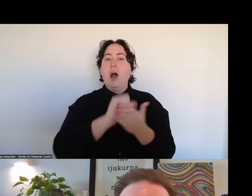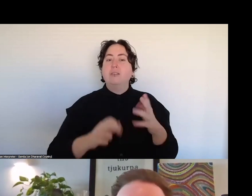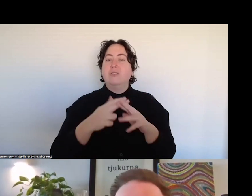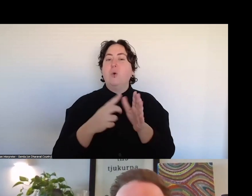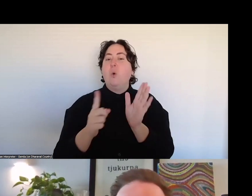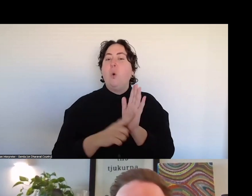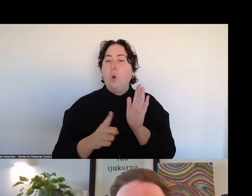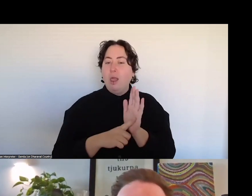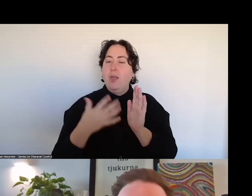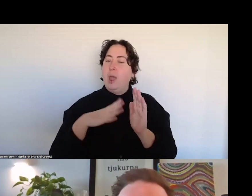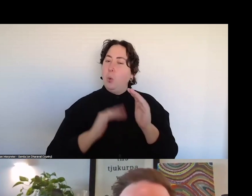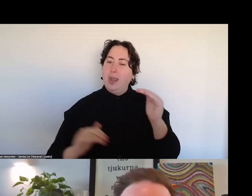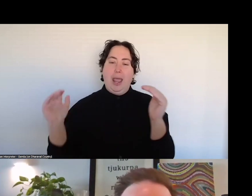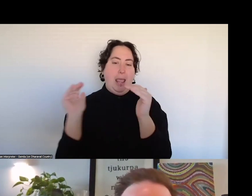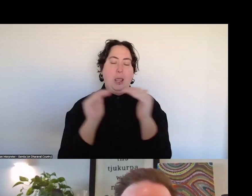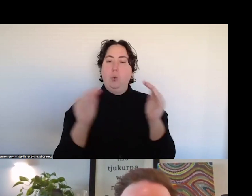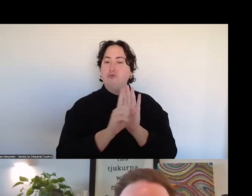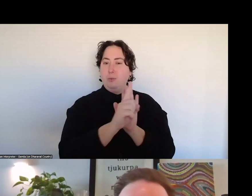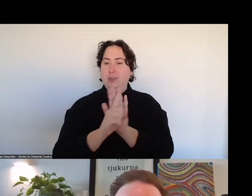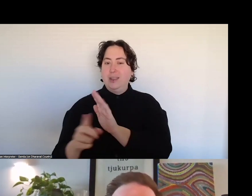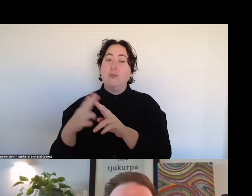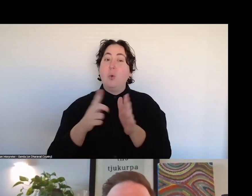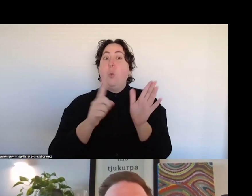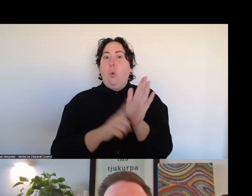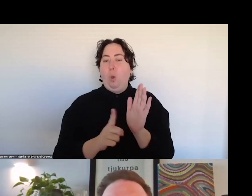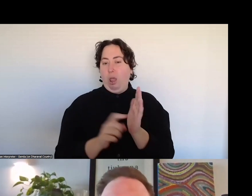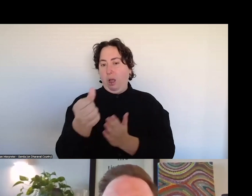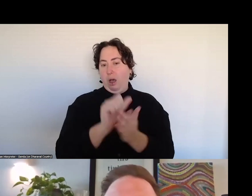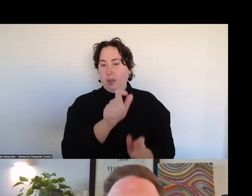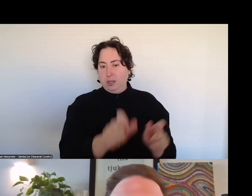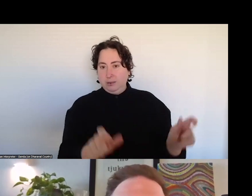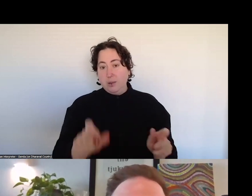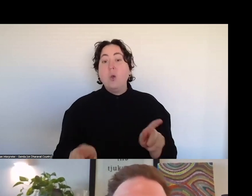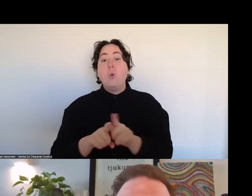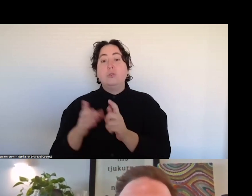representation for all artists. Joining is also is David Ralph,